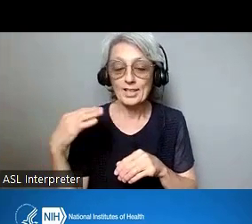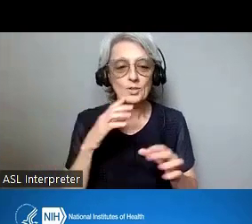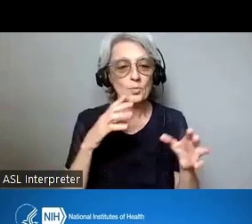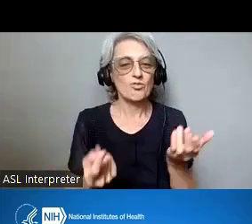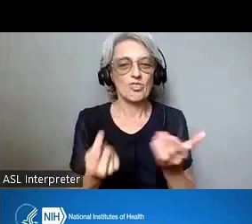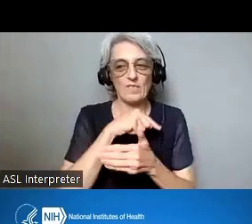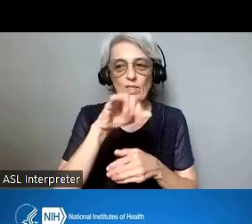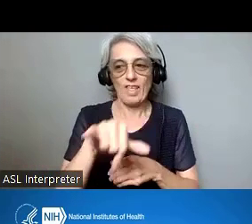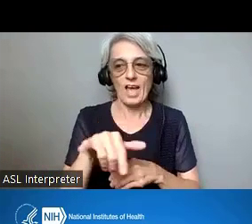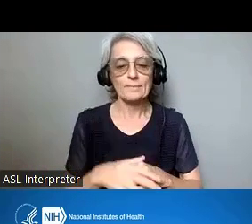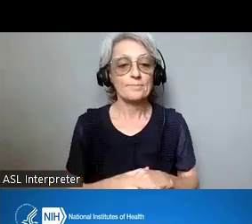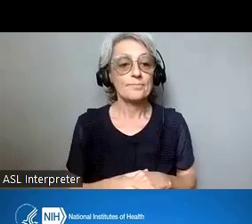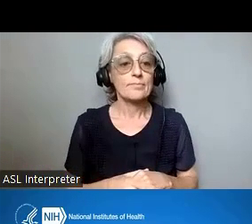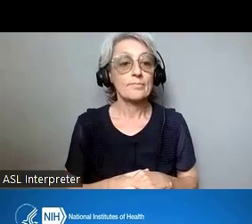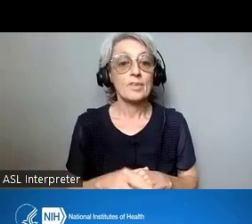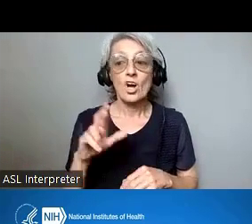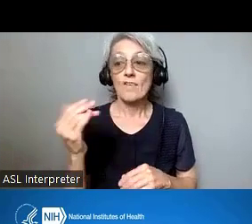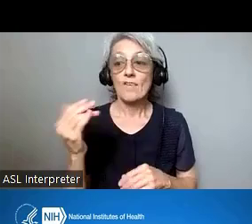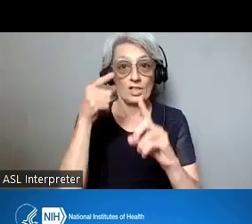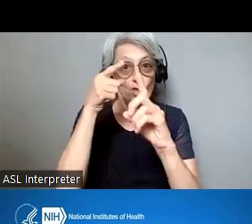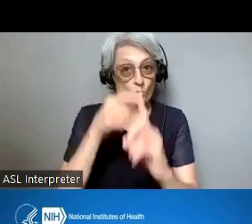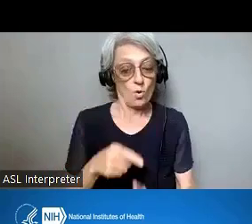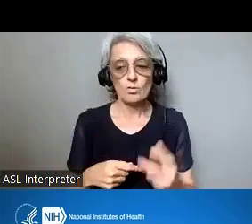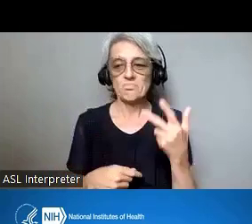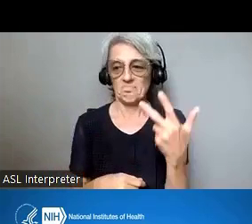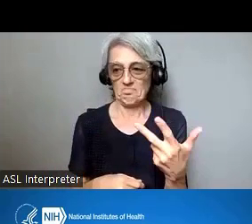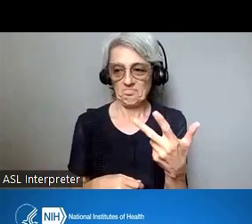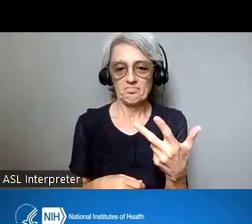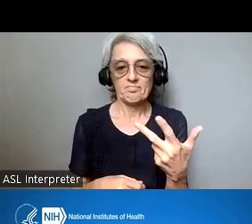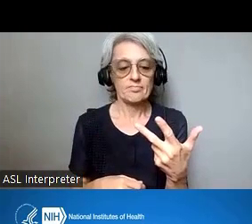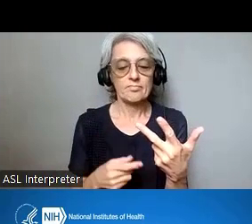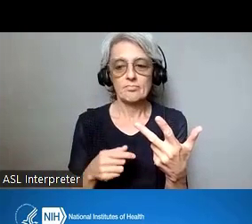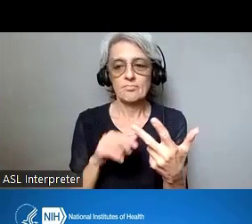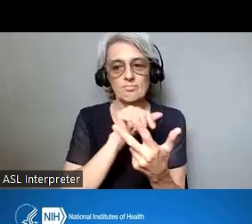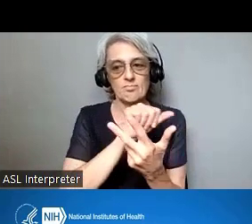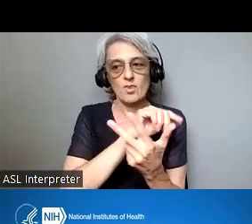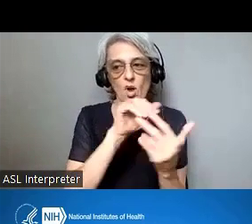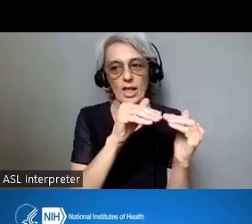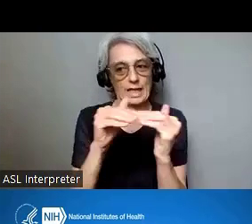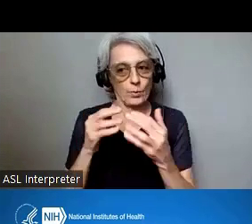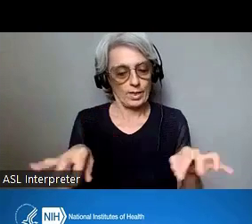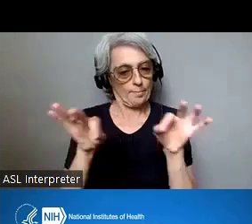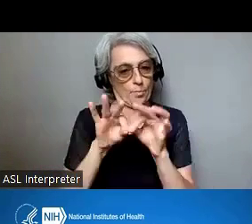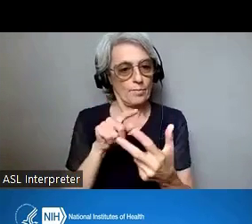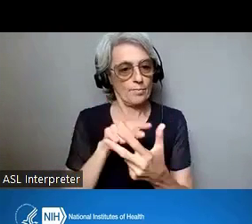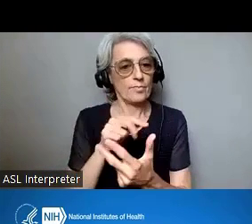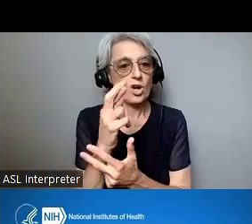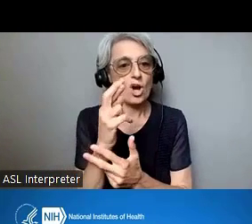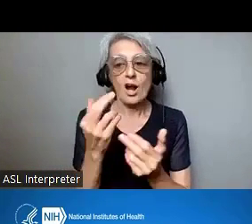So, the goals of the R15 are three-fold and are equally important. The R15 supports meritorious research